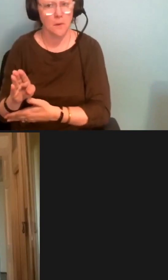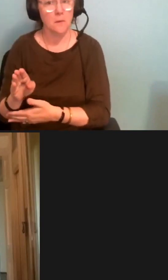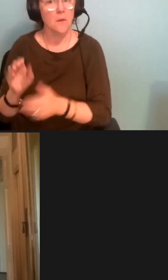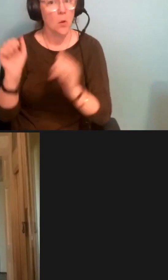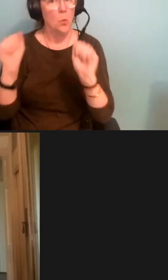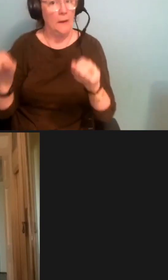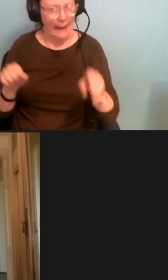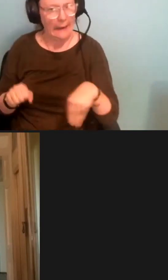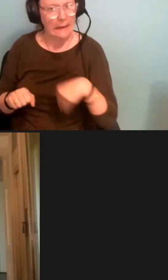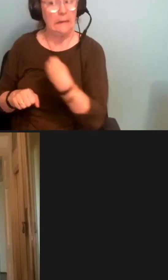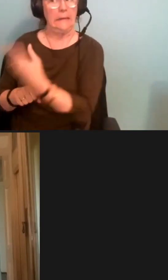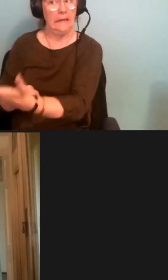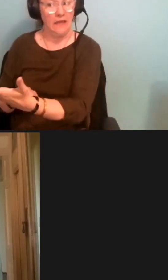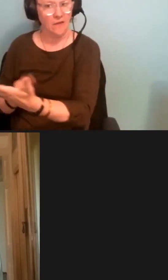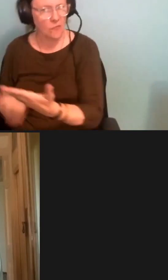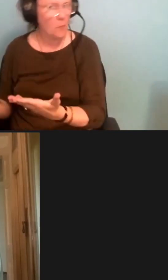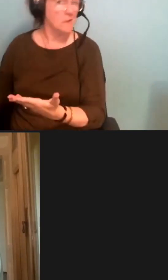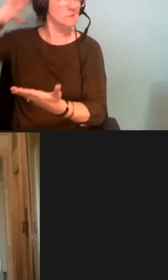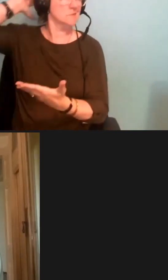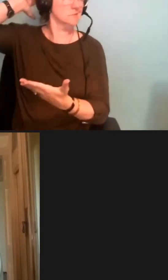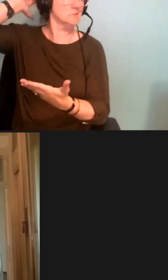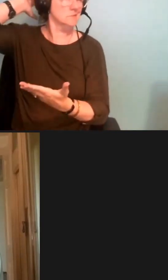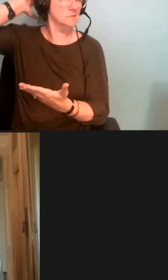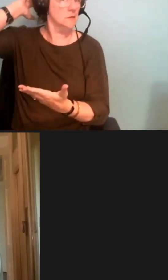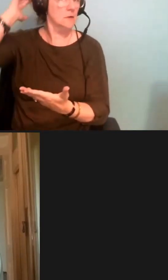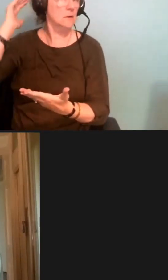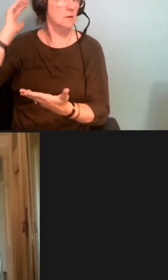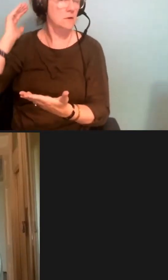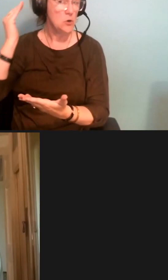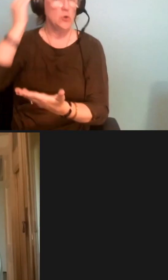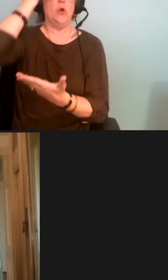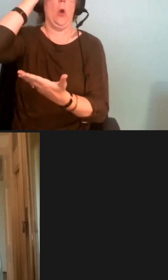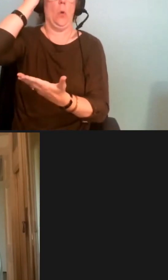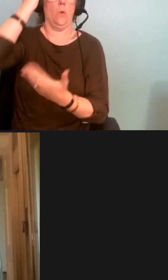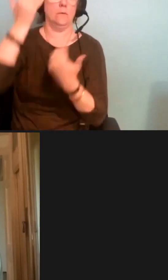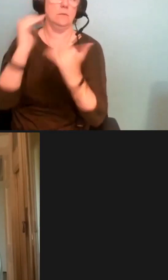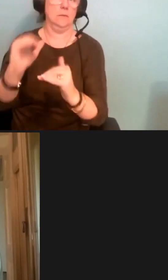went that route that perfect route um you'd find yourself with very little you